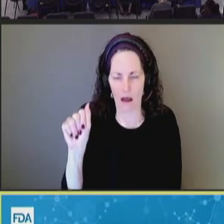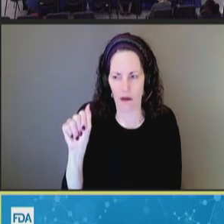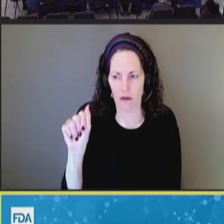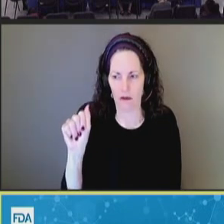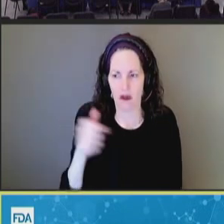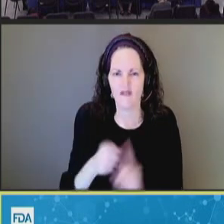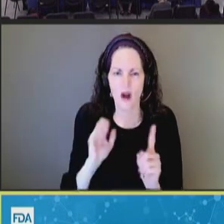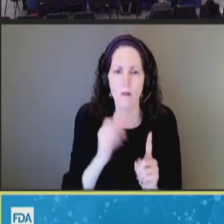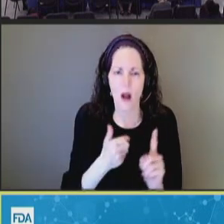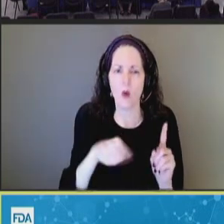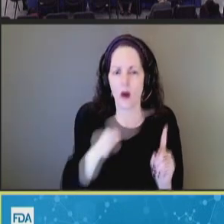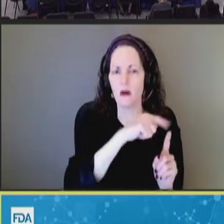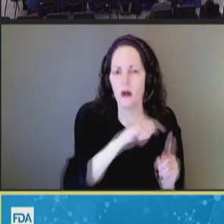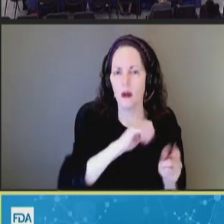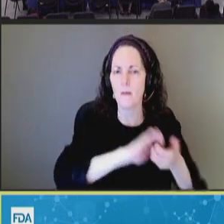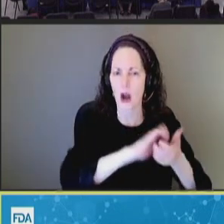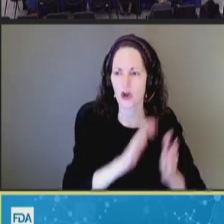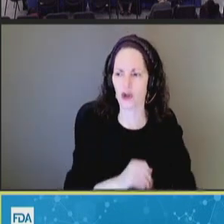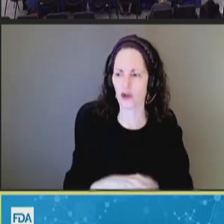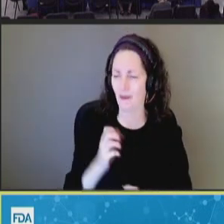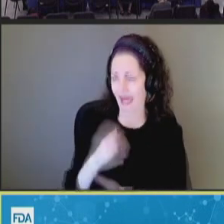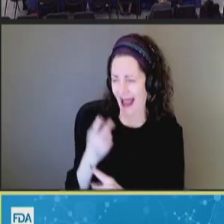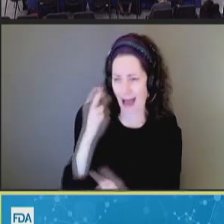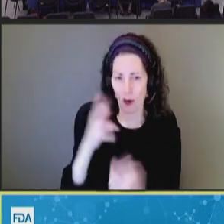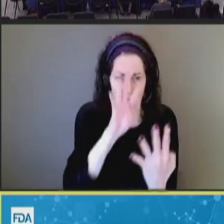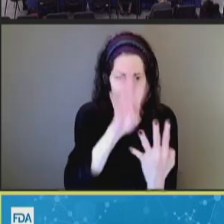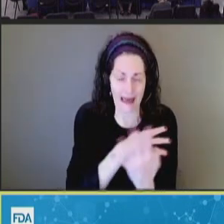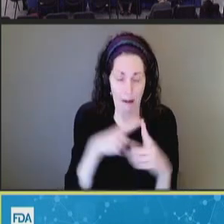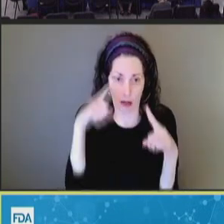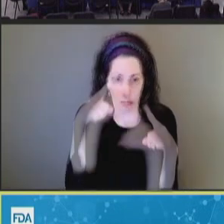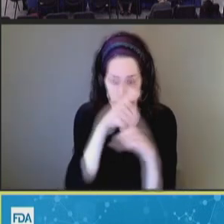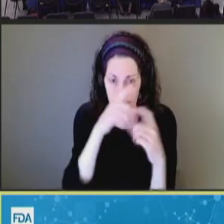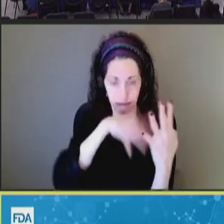And this table, I know it's a little bit busy, so I just want to highlight. This came from a